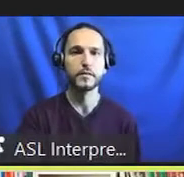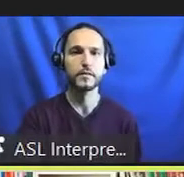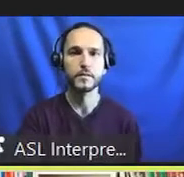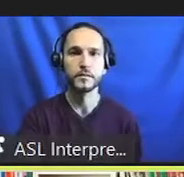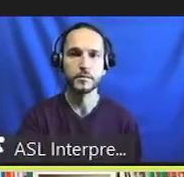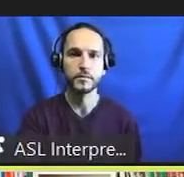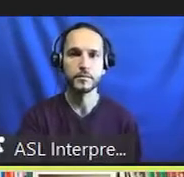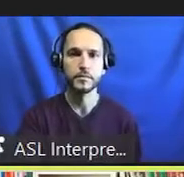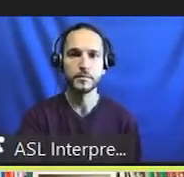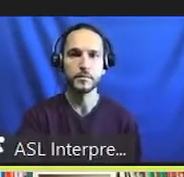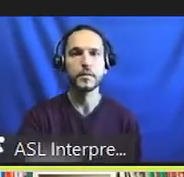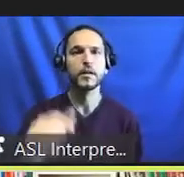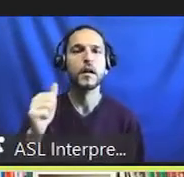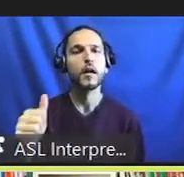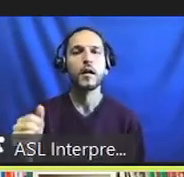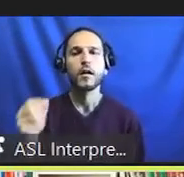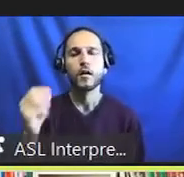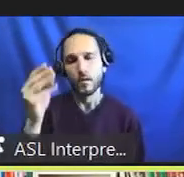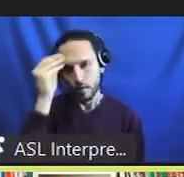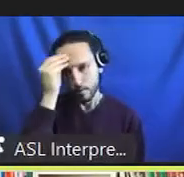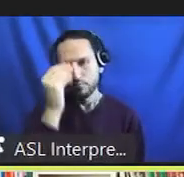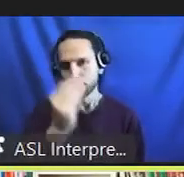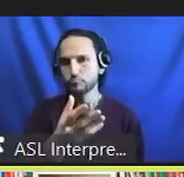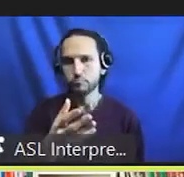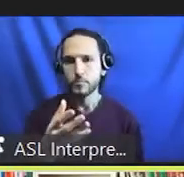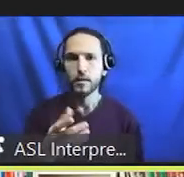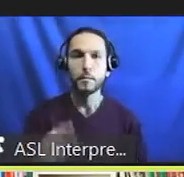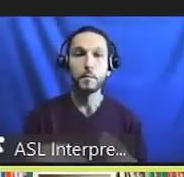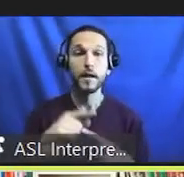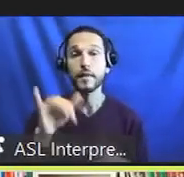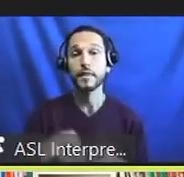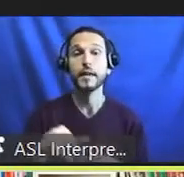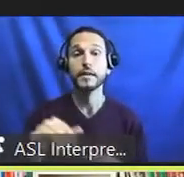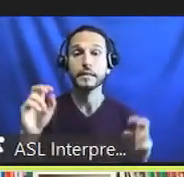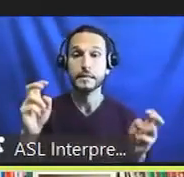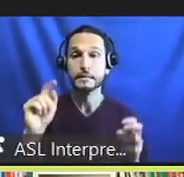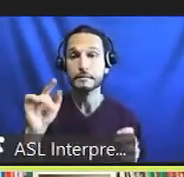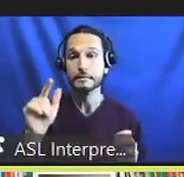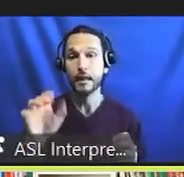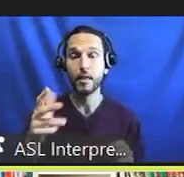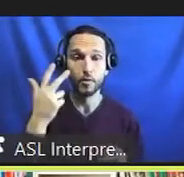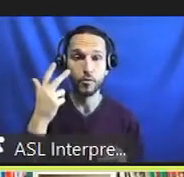So a little caveat here. So Title III requirements that we're talking about today